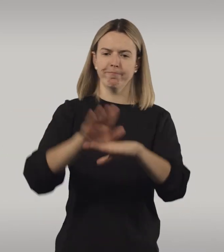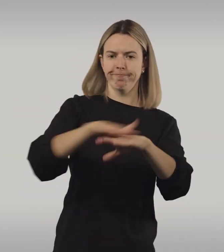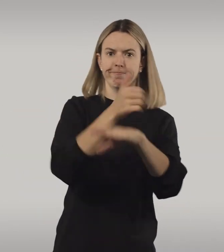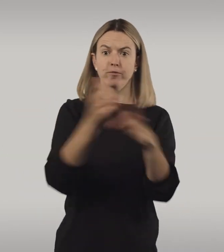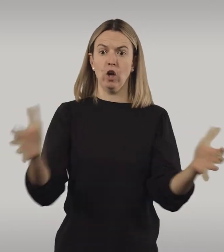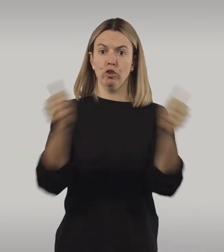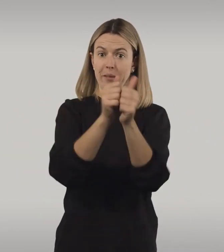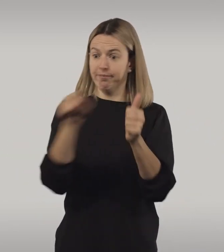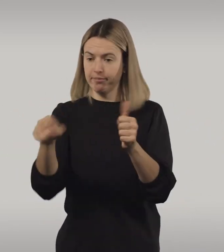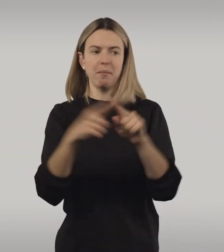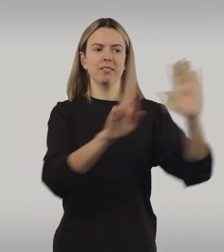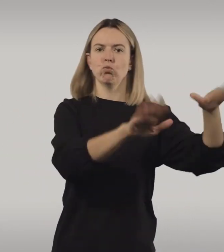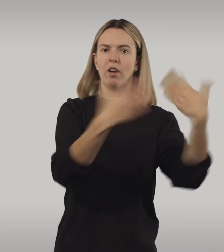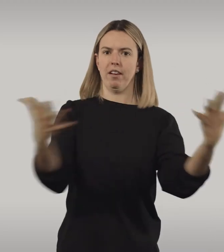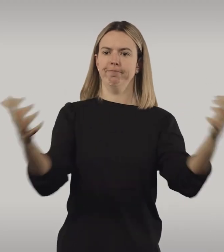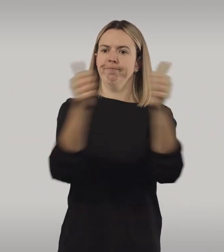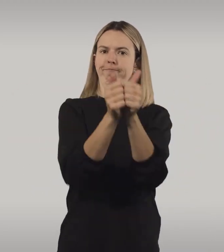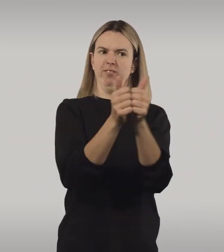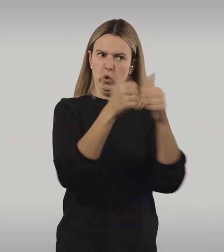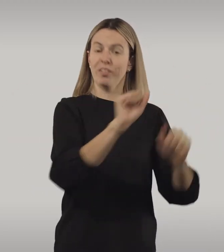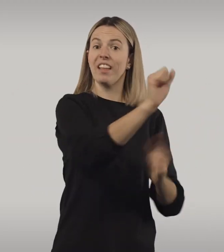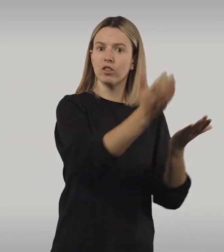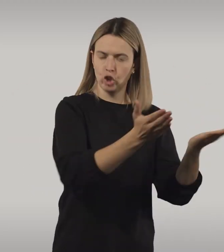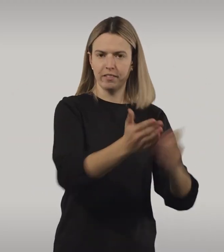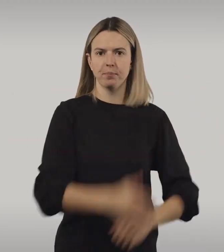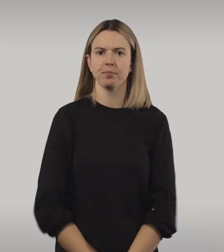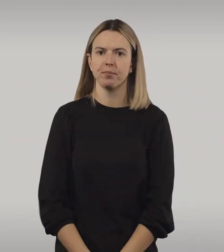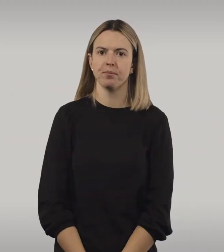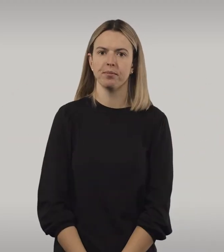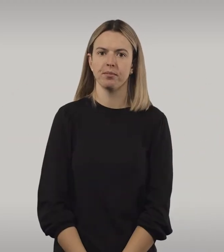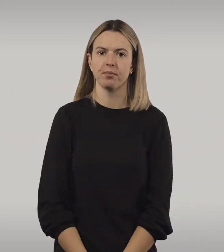The provider can pause or cancel your access to the NRS if you don't follow the terms and conditions.